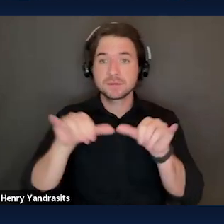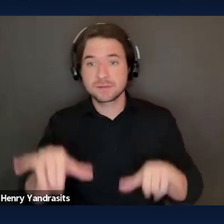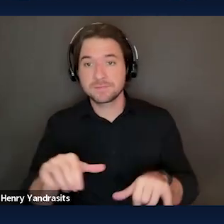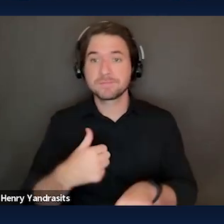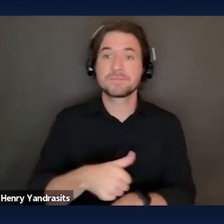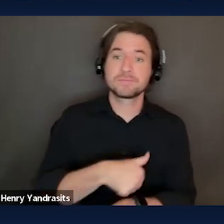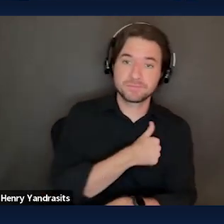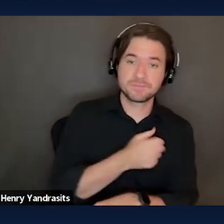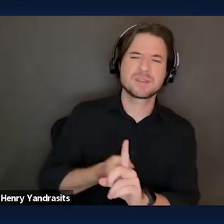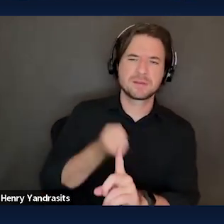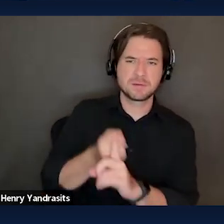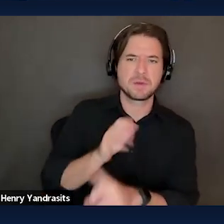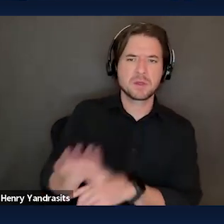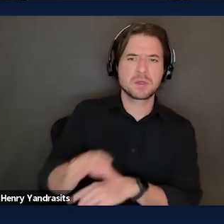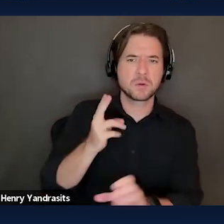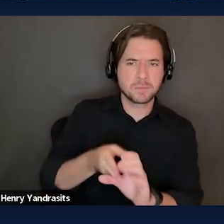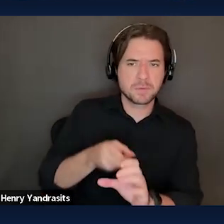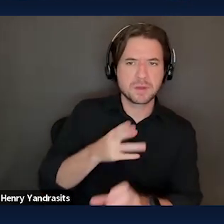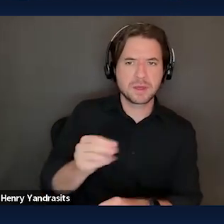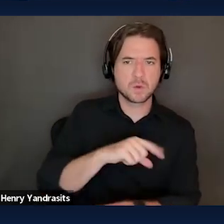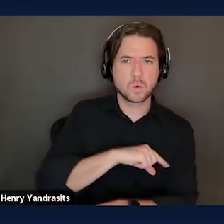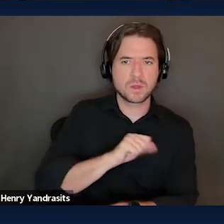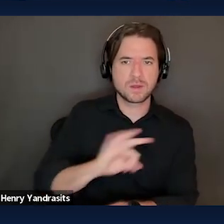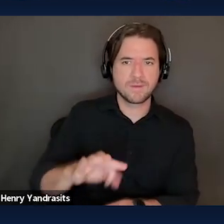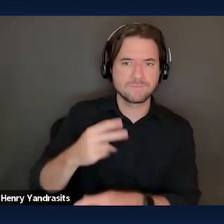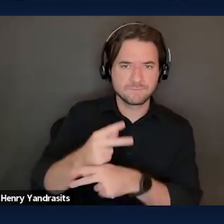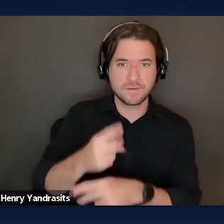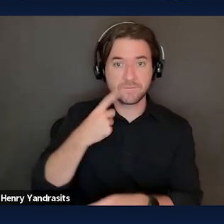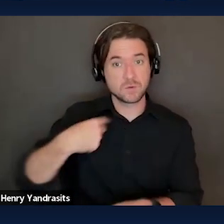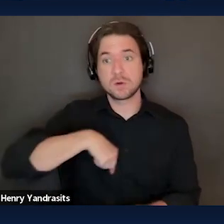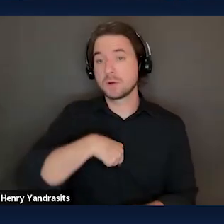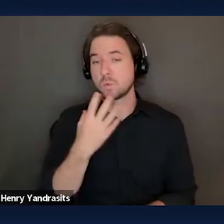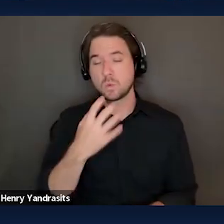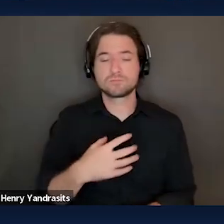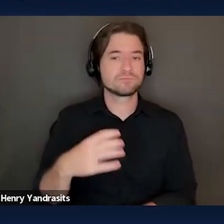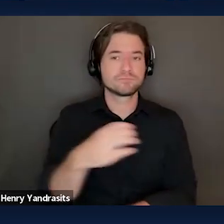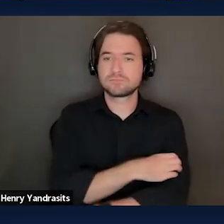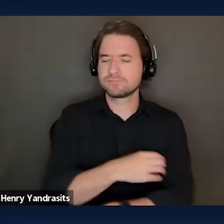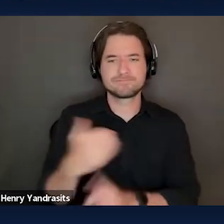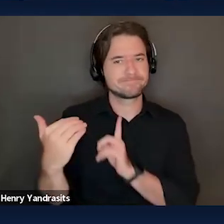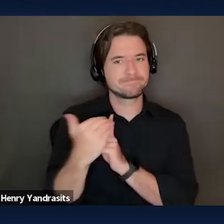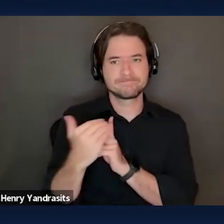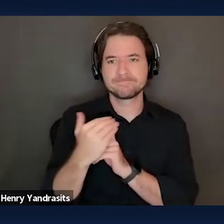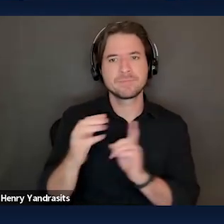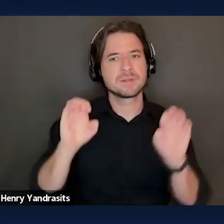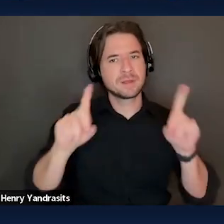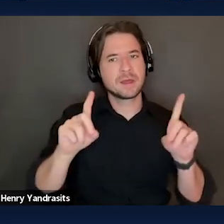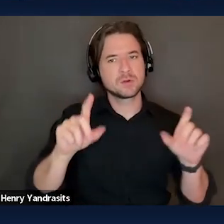that impact participation and quality of care. And to us, it was a powerful reminder of how education can shift perspectives.